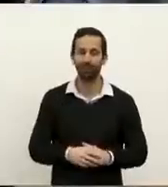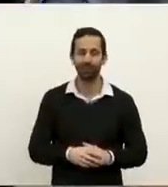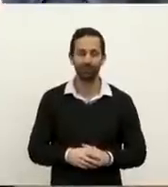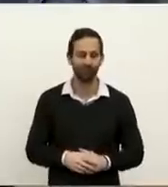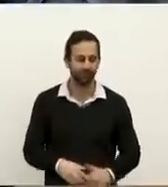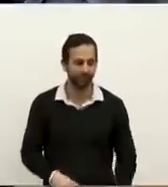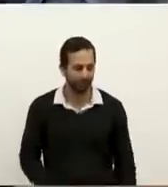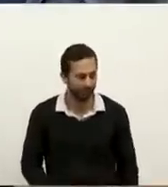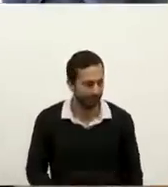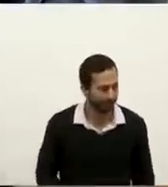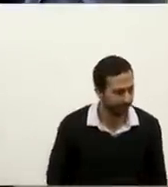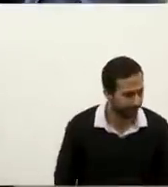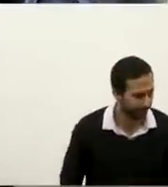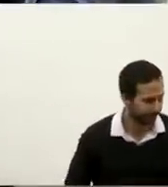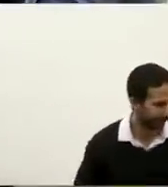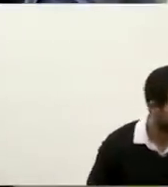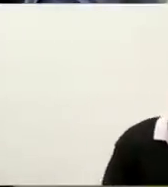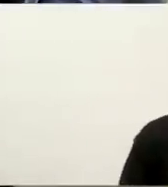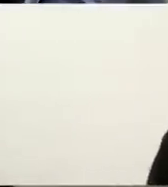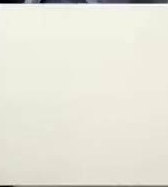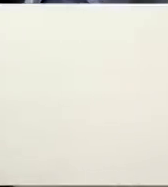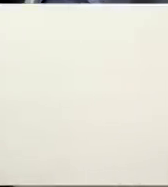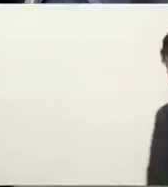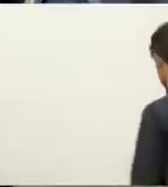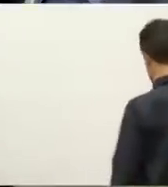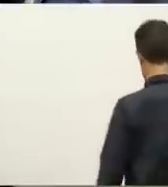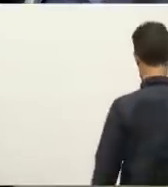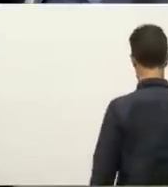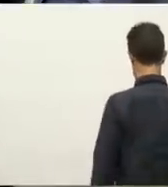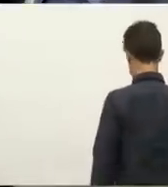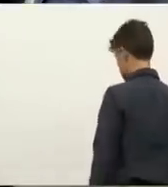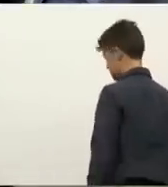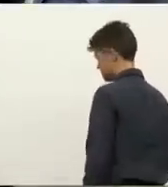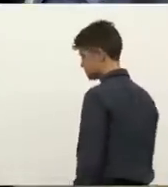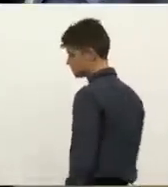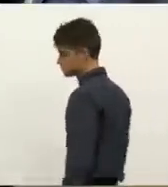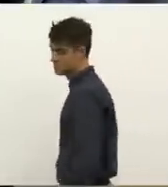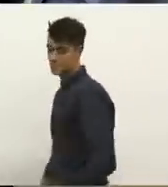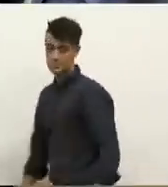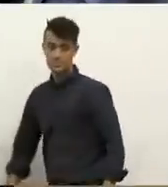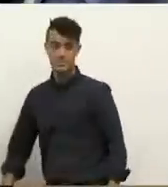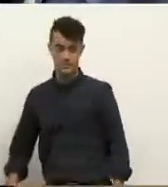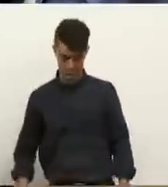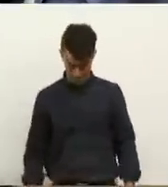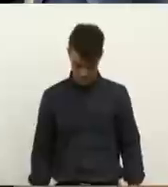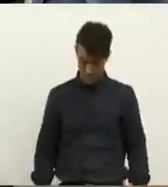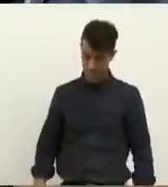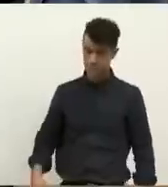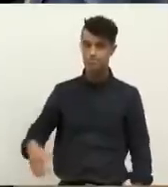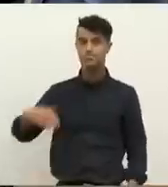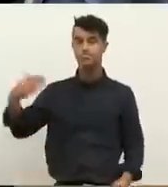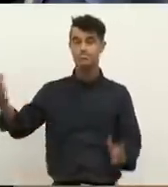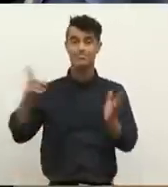I might actually go to Leah and Carl now. You both talk to a number of people with disability.